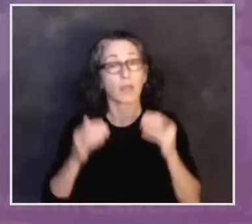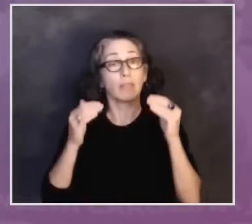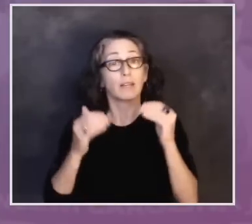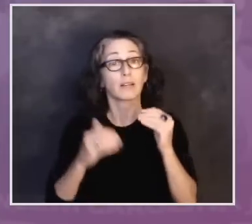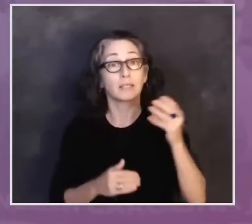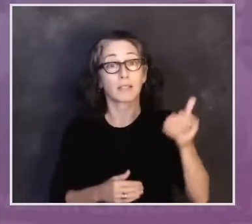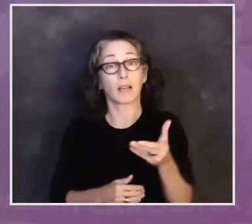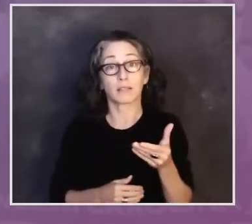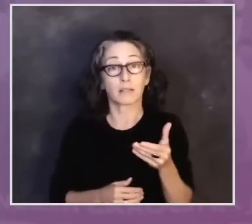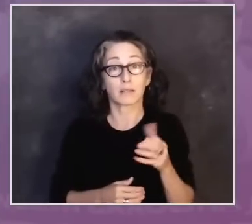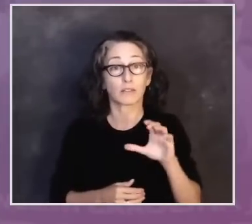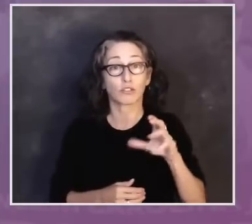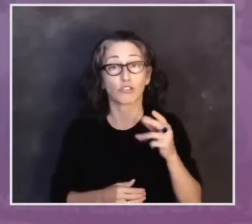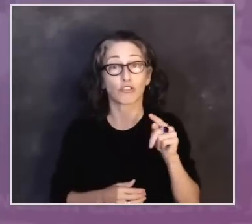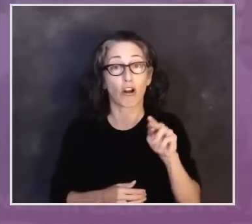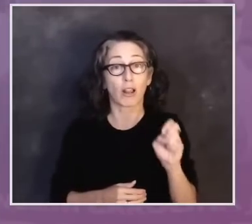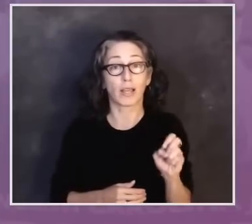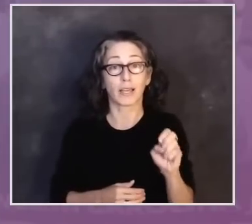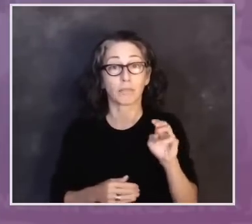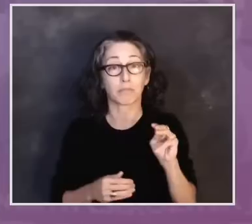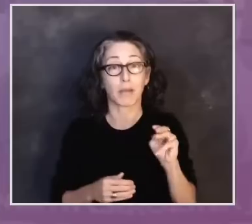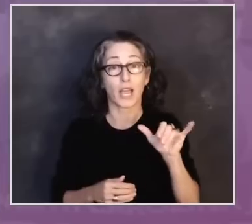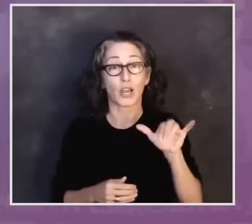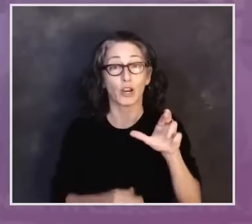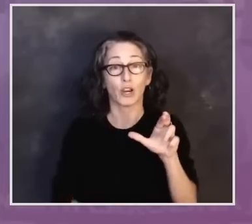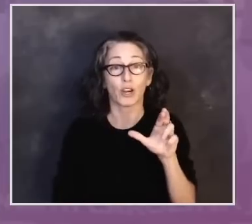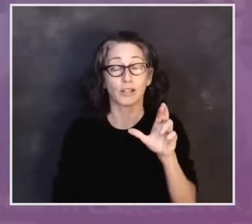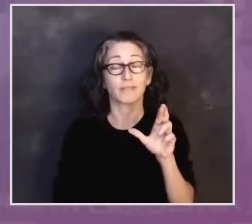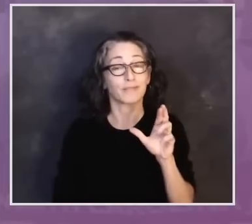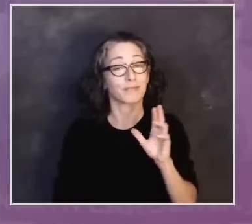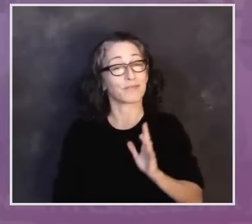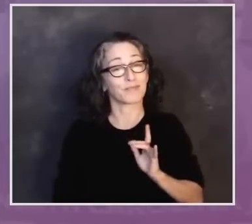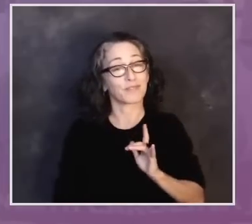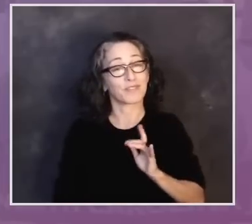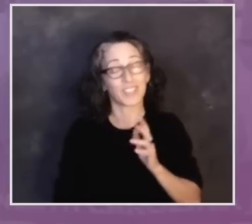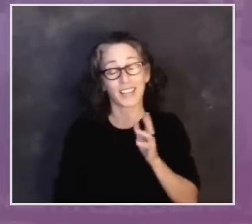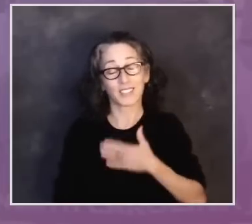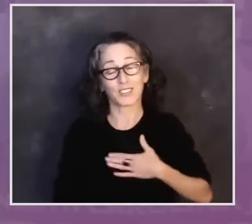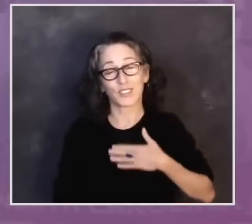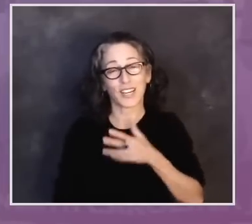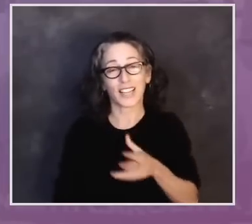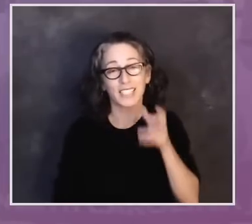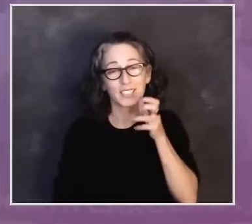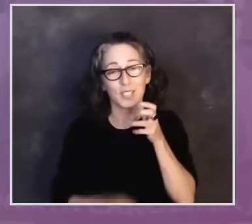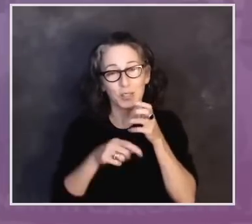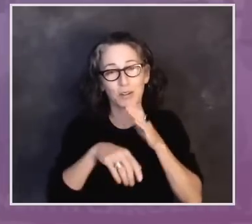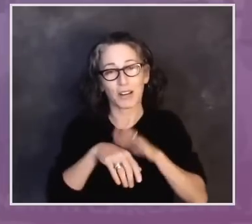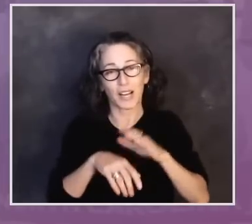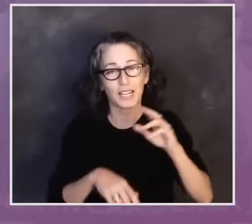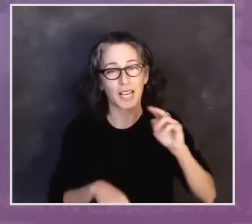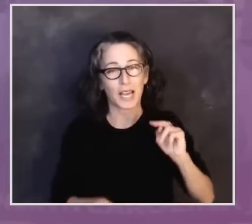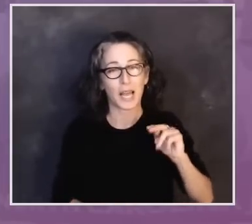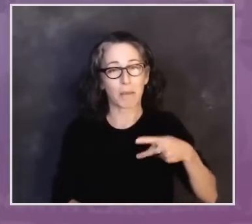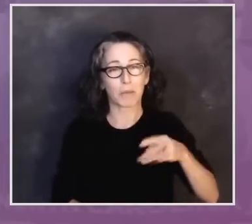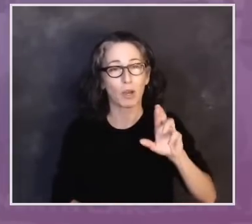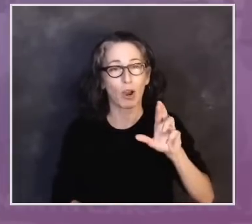FUTURE. OUR NEXT GUEST IS THE